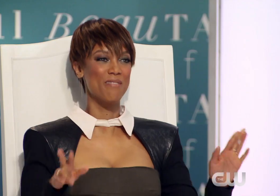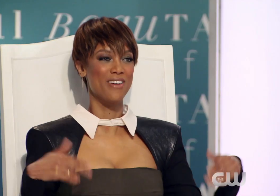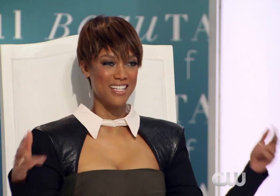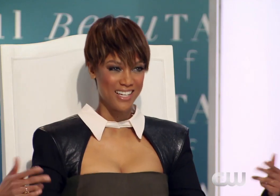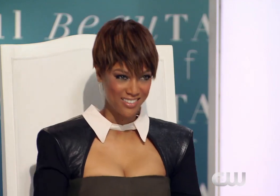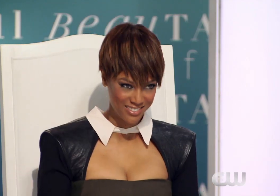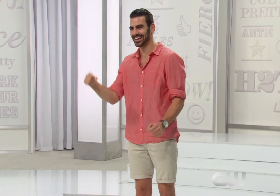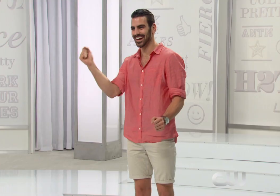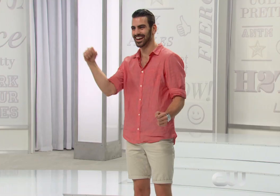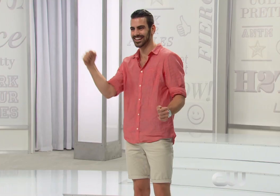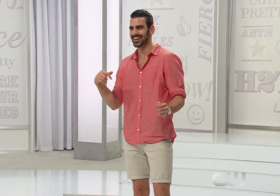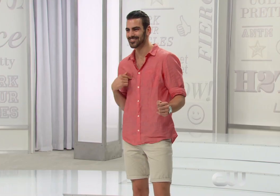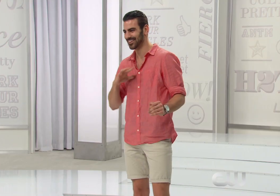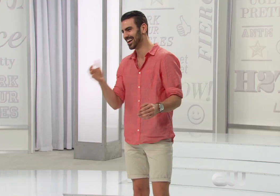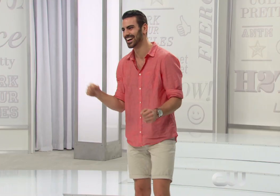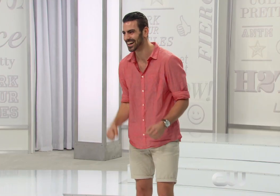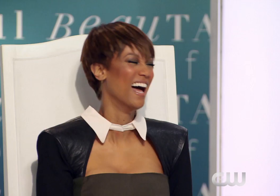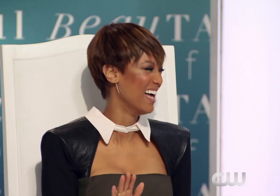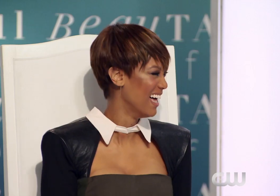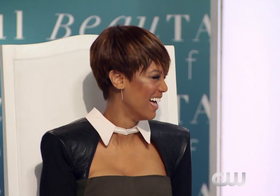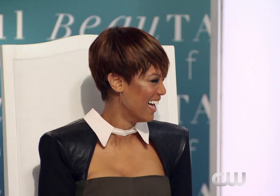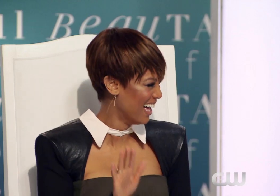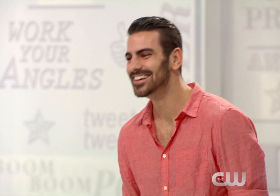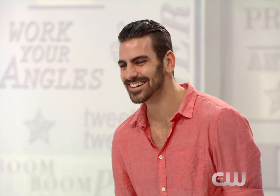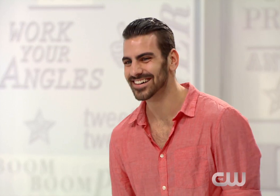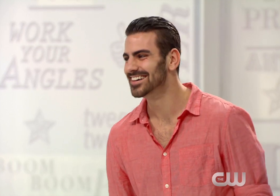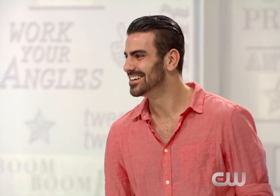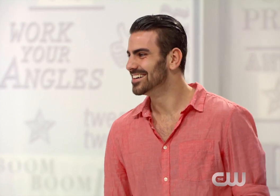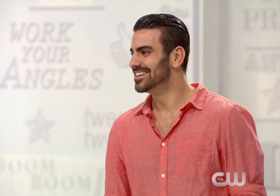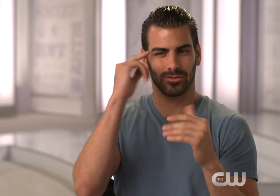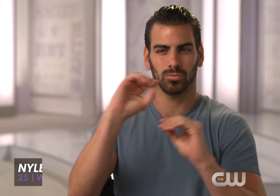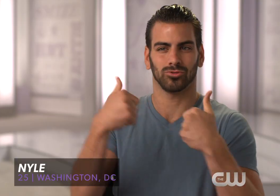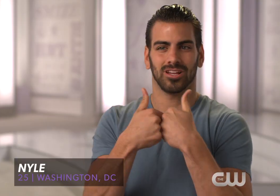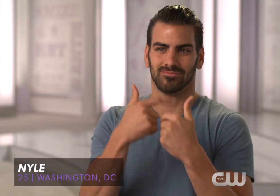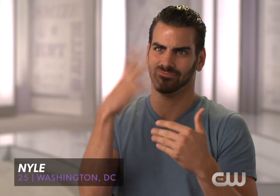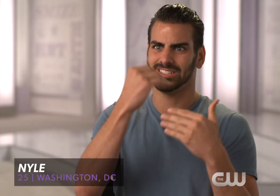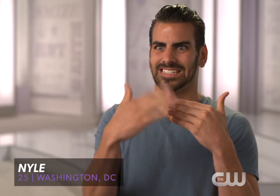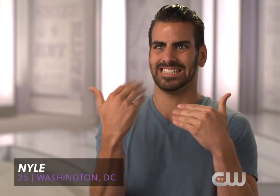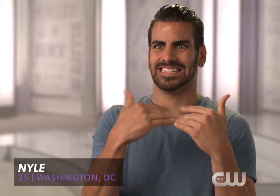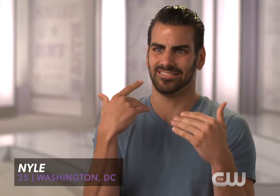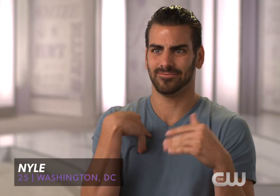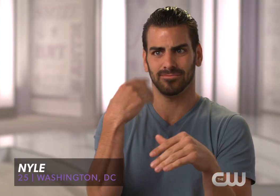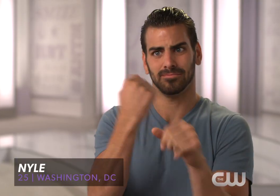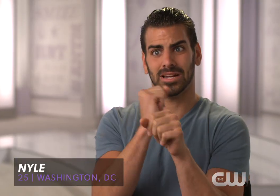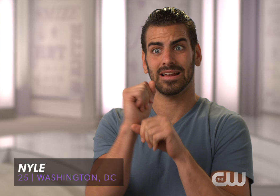And I’m fine as hell. - That too, yeah yes I am fine. The audition process, I didn’t find it to be that challenging. It was pretty easy.